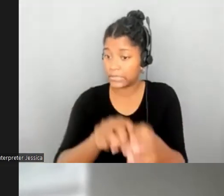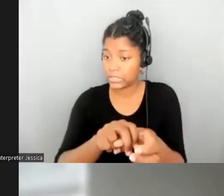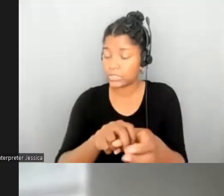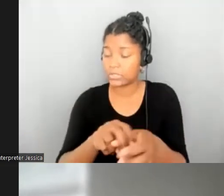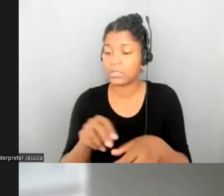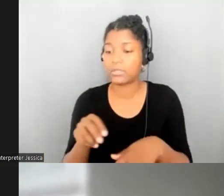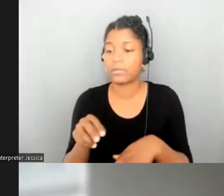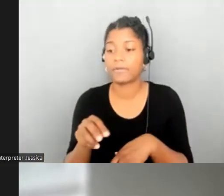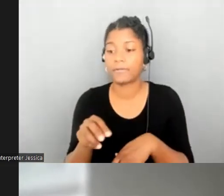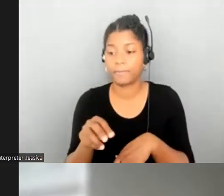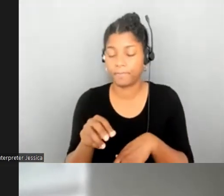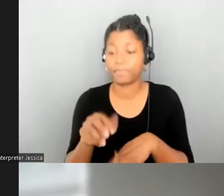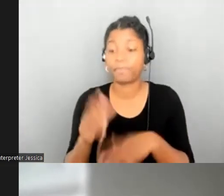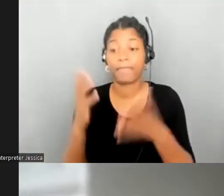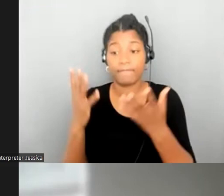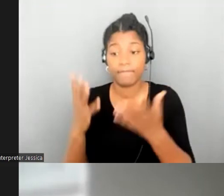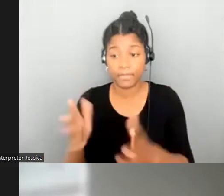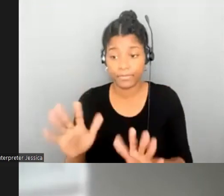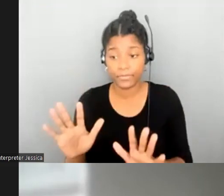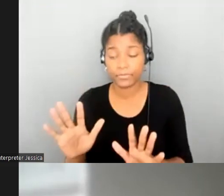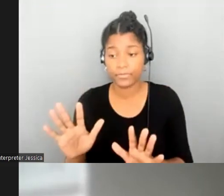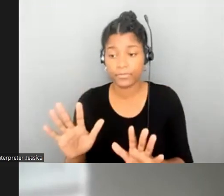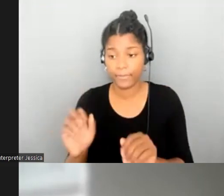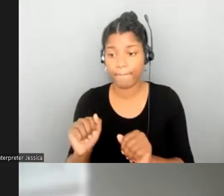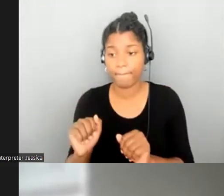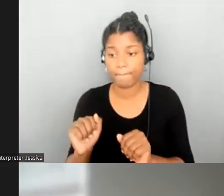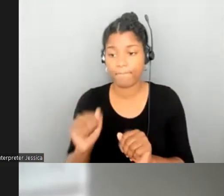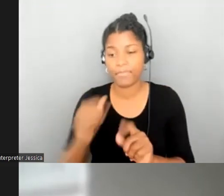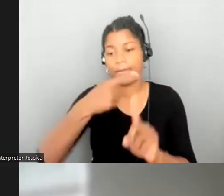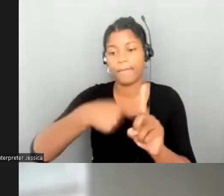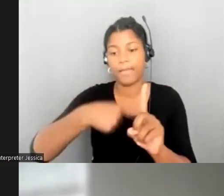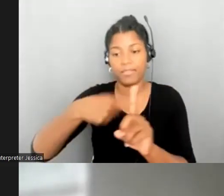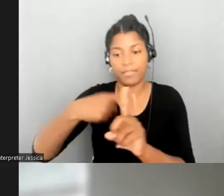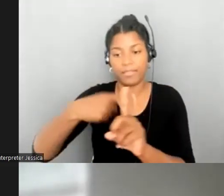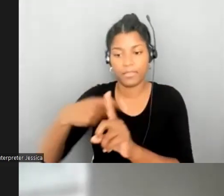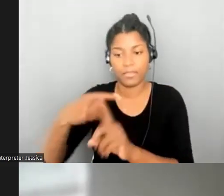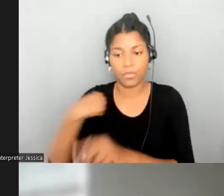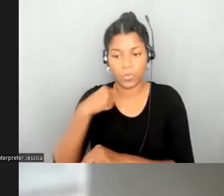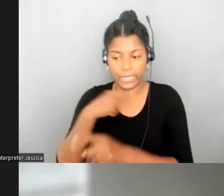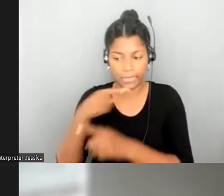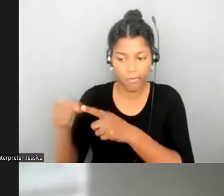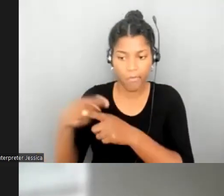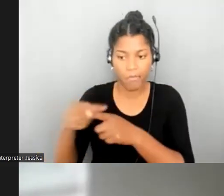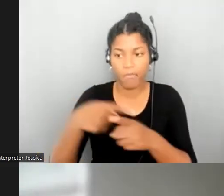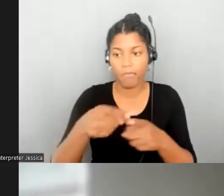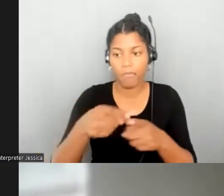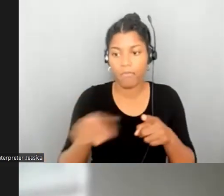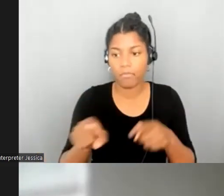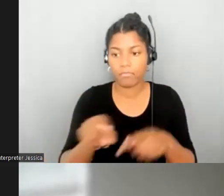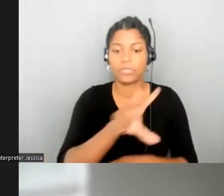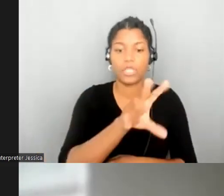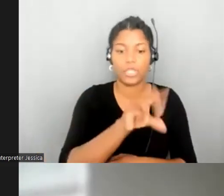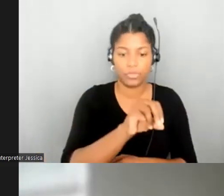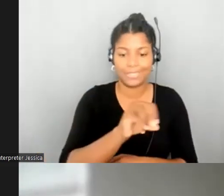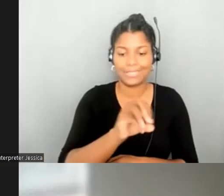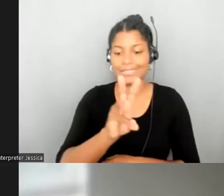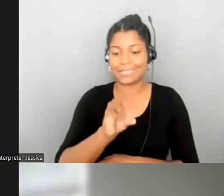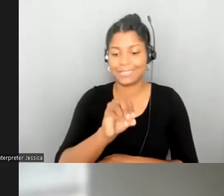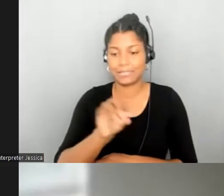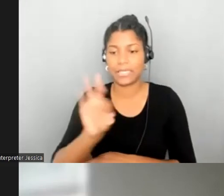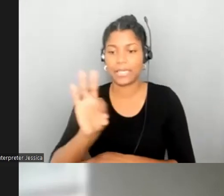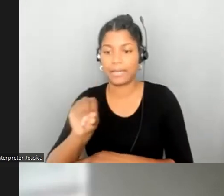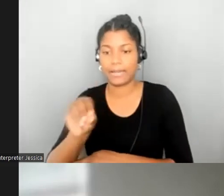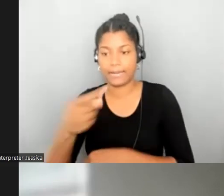Then, we do monthly phone calls at 30, 60 and 90 days post the original 30 days.